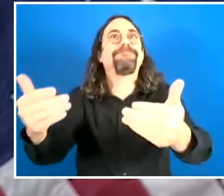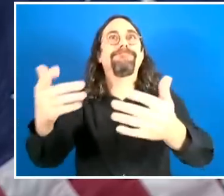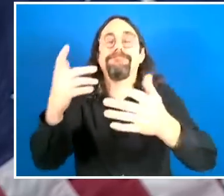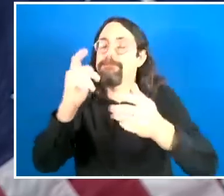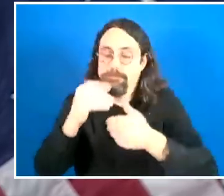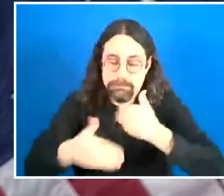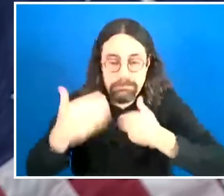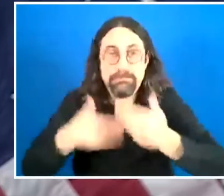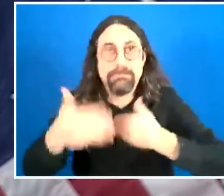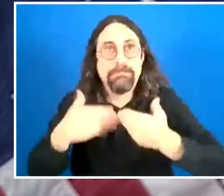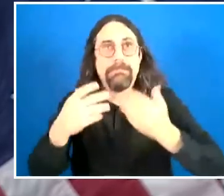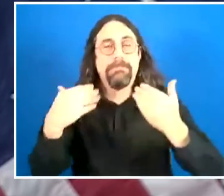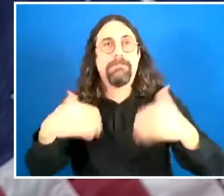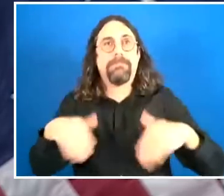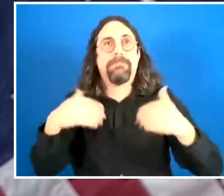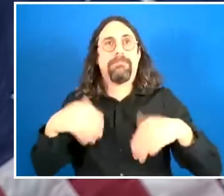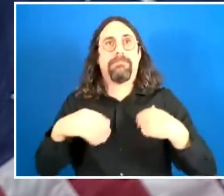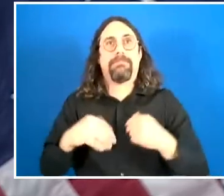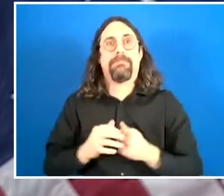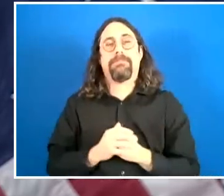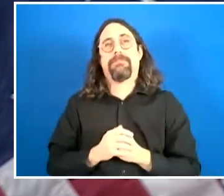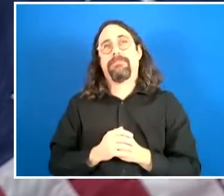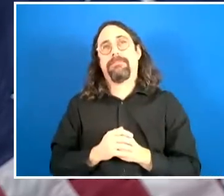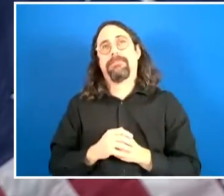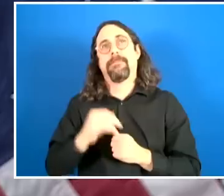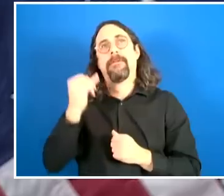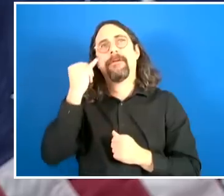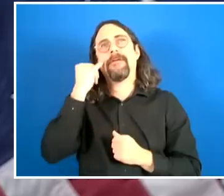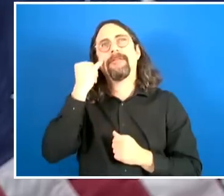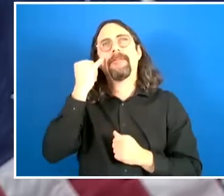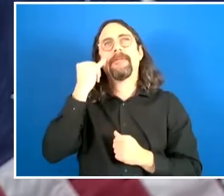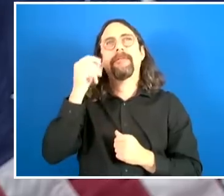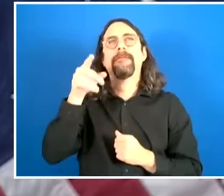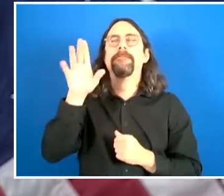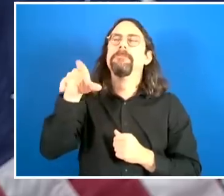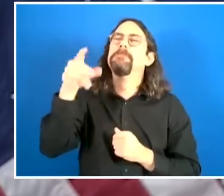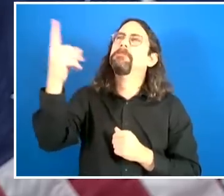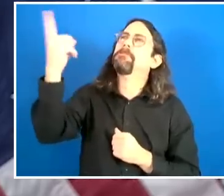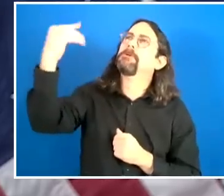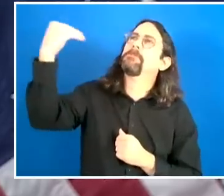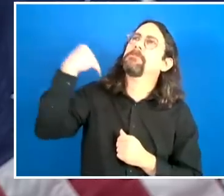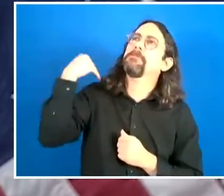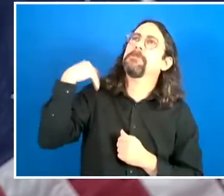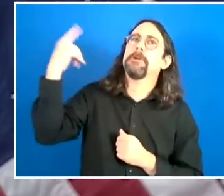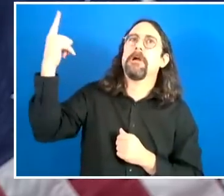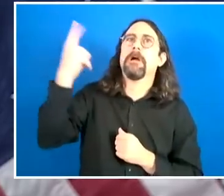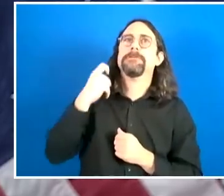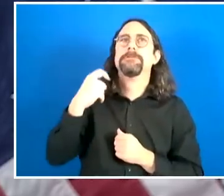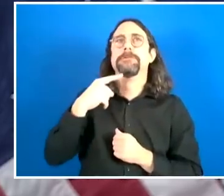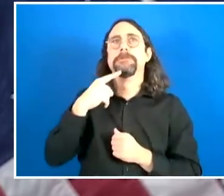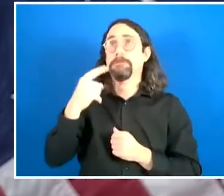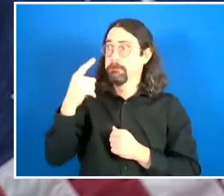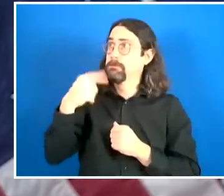YOU WE'RE GOING TO PROVIDE ONLINE LENARING FOR 1 MILLION KIDS, THEY WOULD HAVE